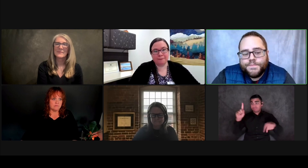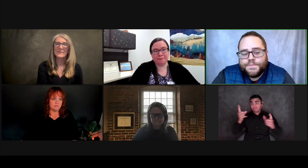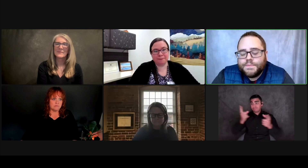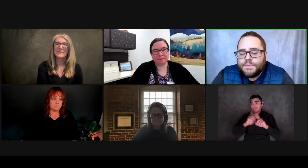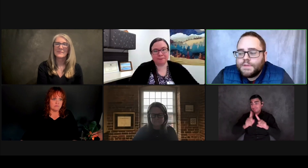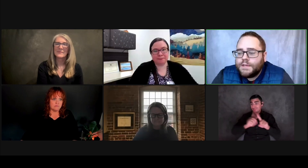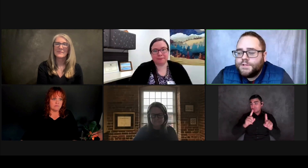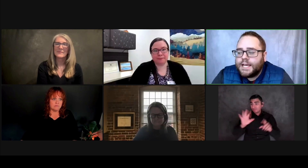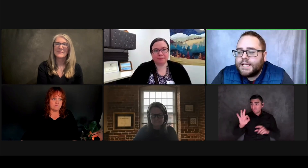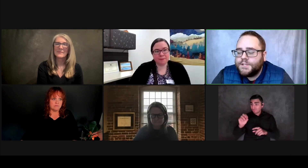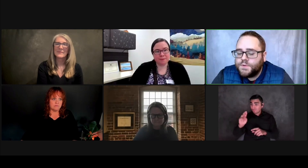And so that gets sent to us.